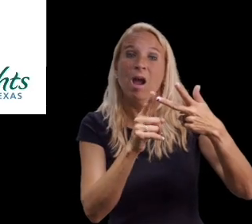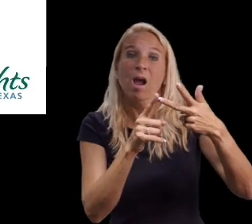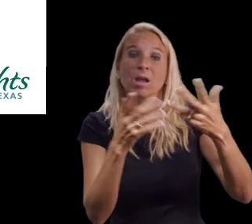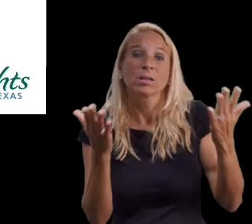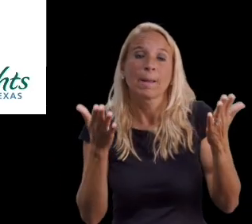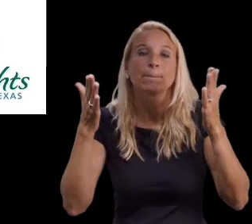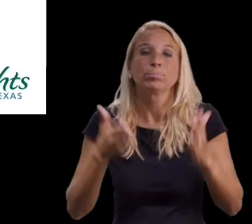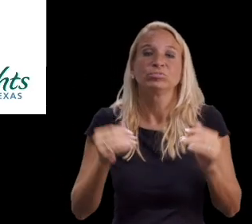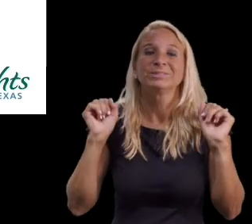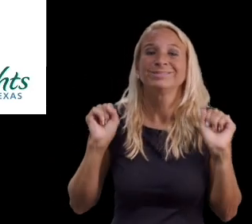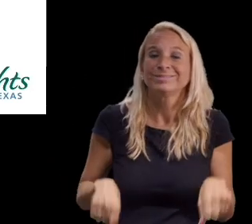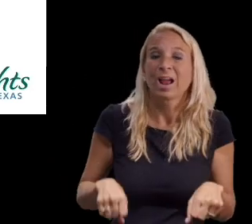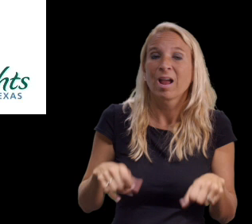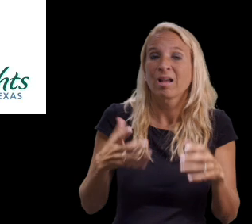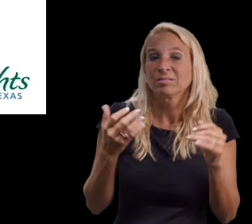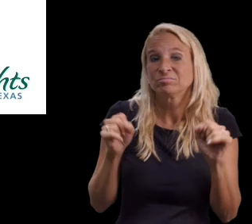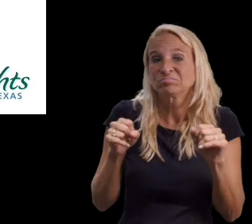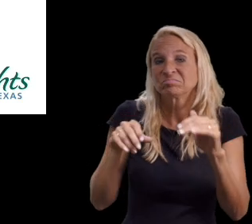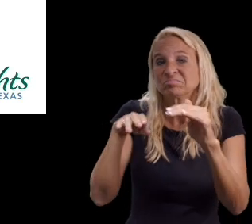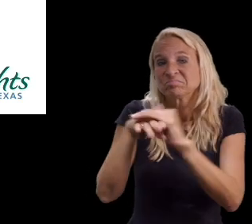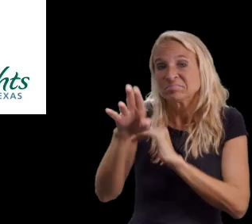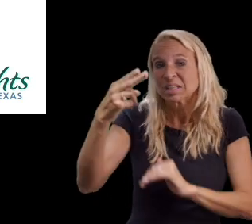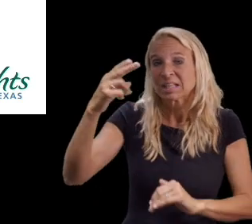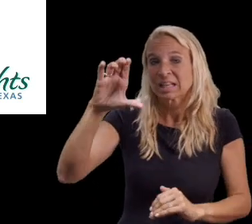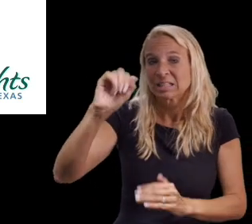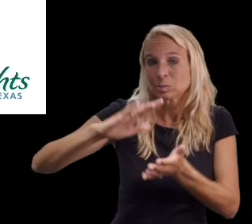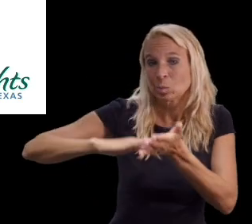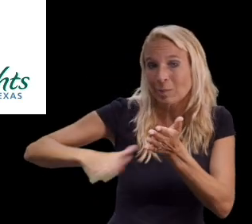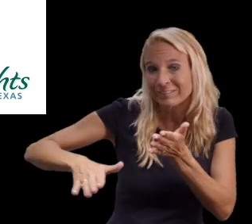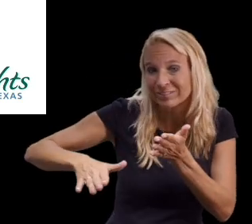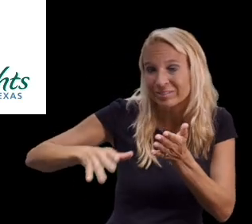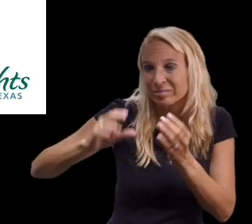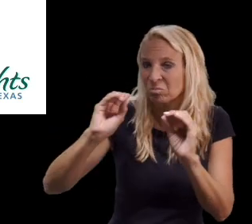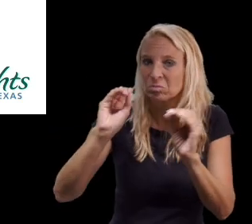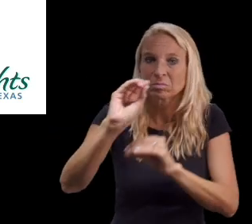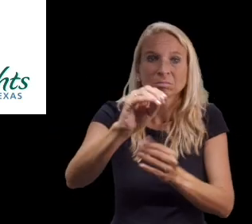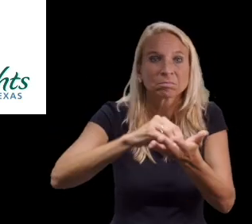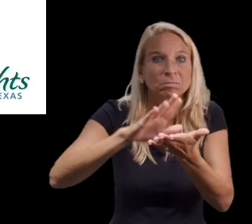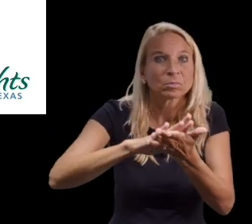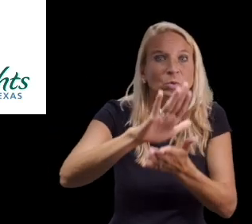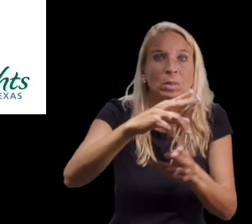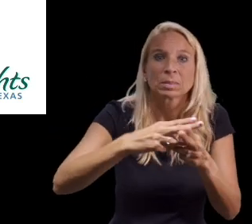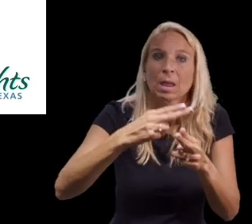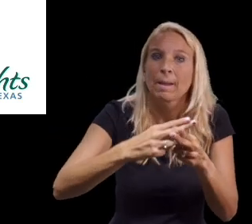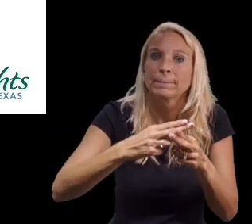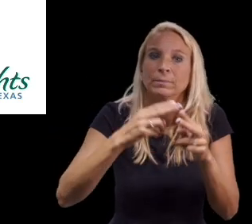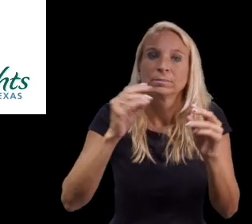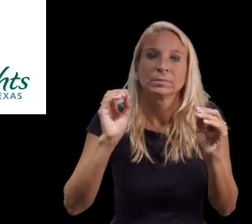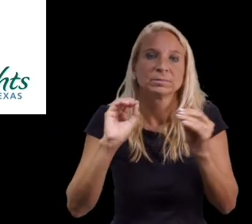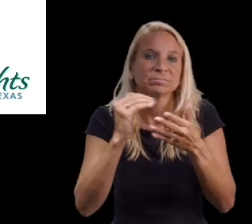The second way that a person could potentially access the HCS waiver without your name coming up